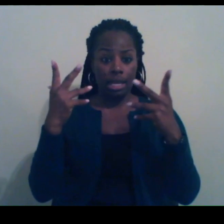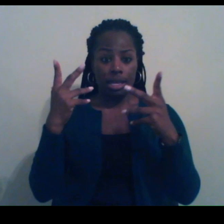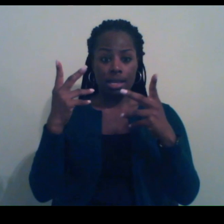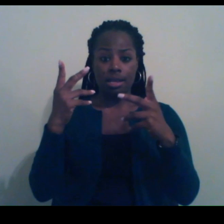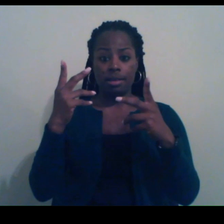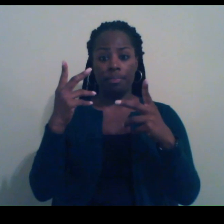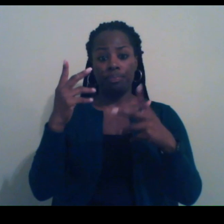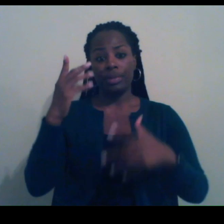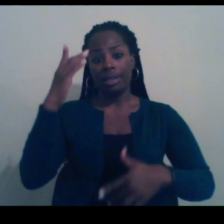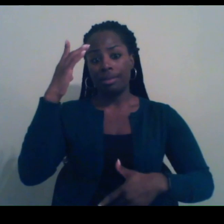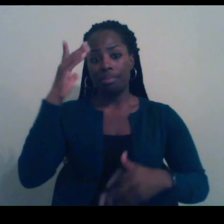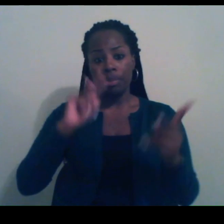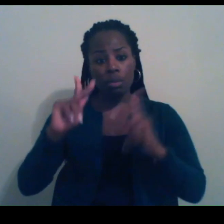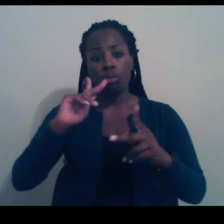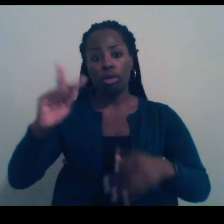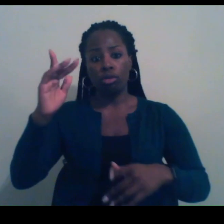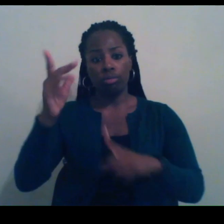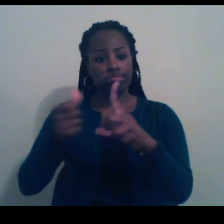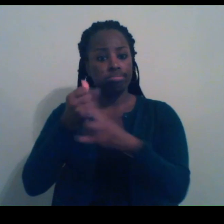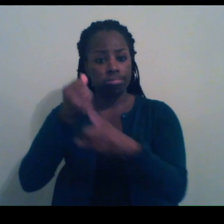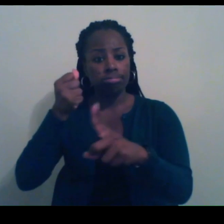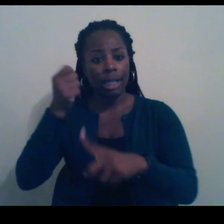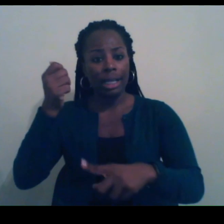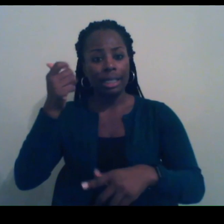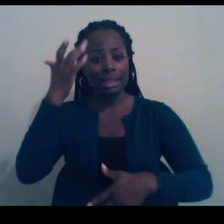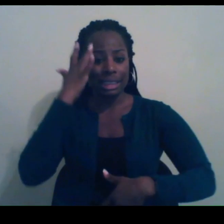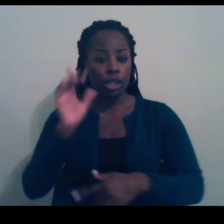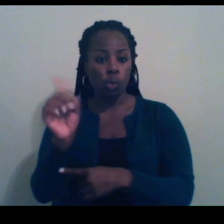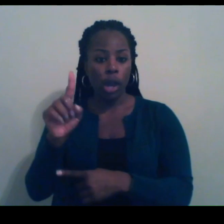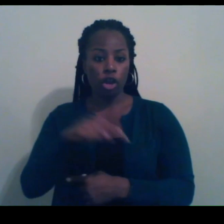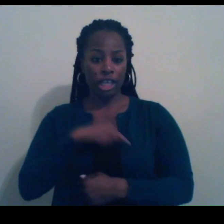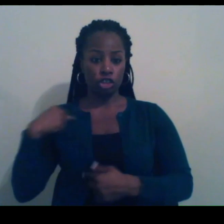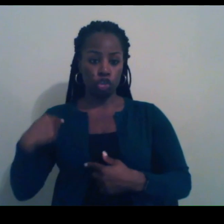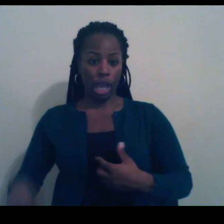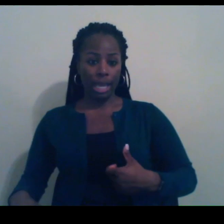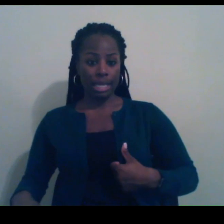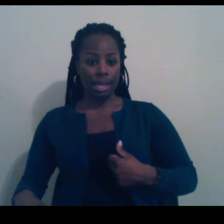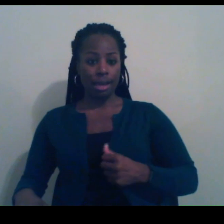China the actual absolute number of cases outside of China while reflecting